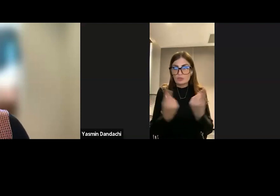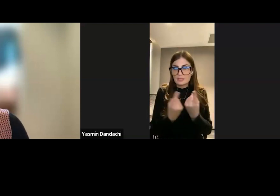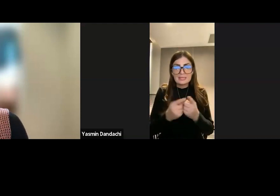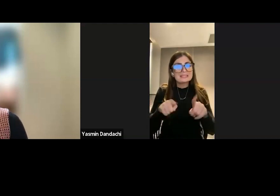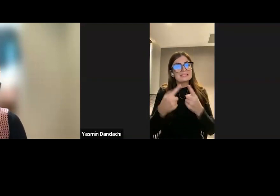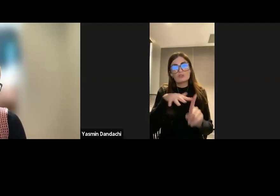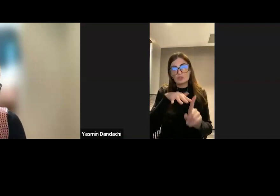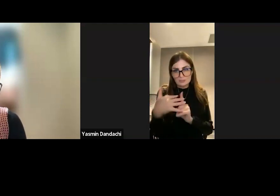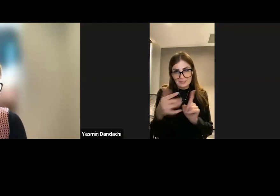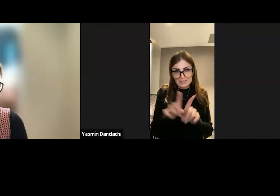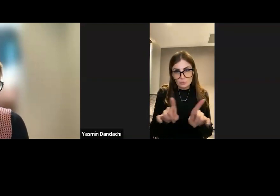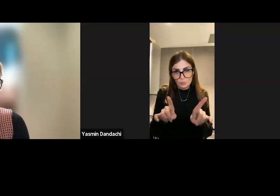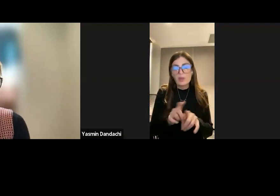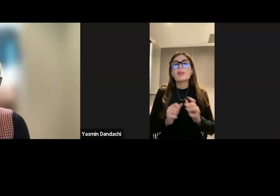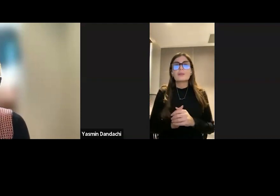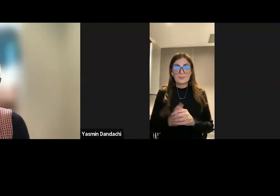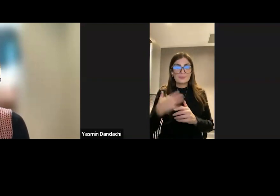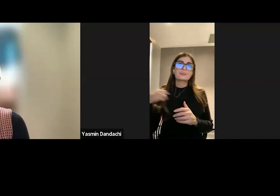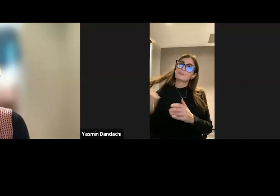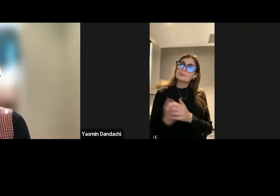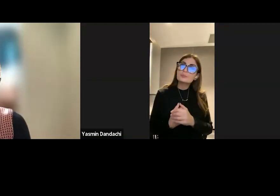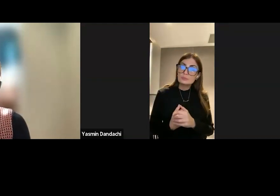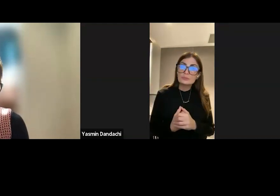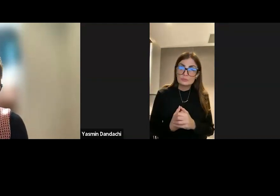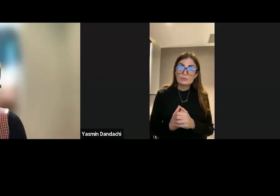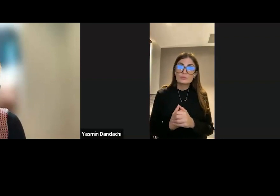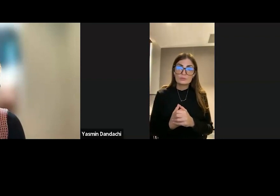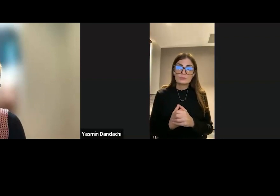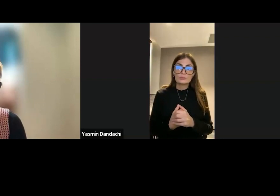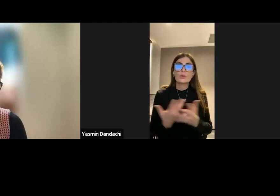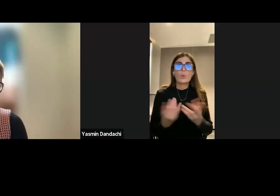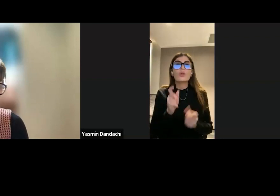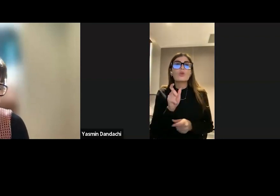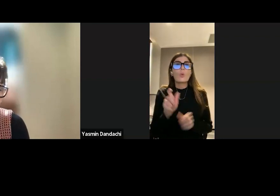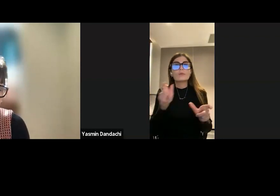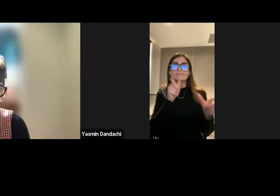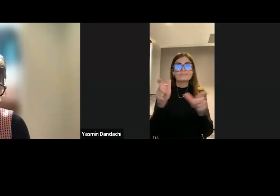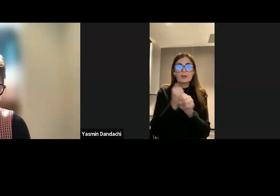and the use of an adjective with the word governance has become almost mandatory to make any